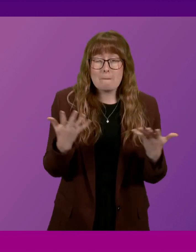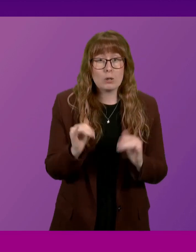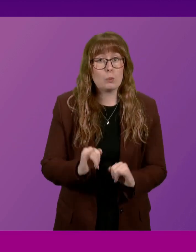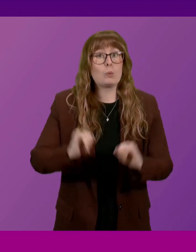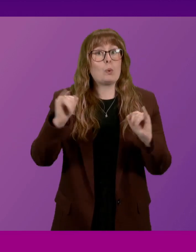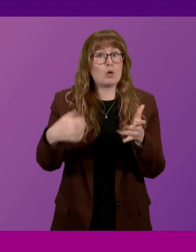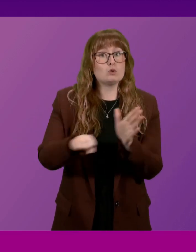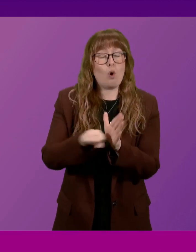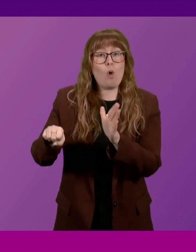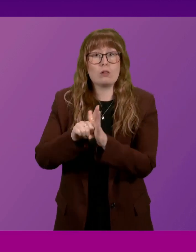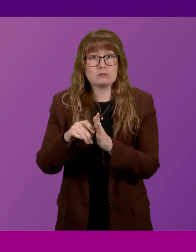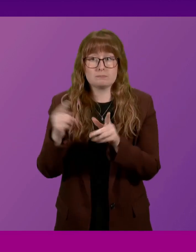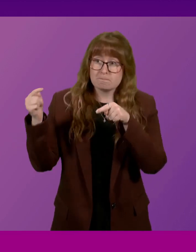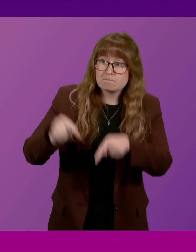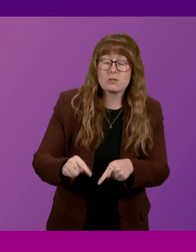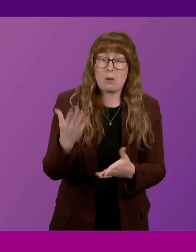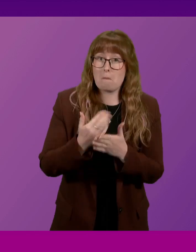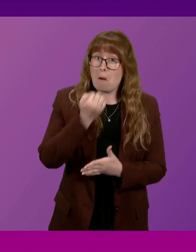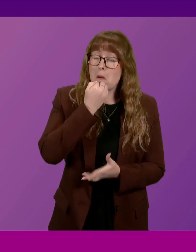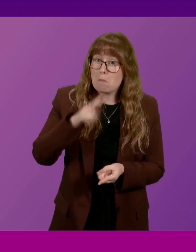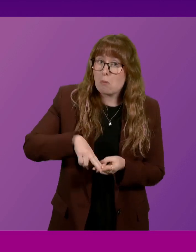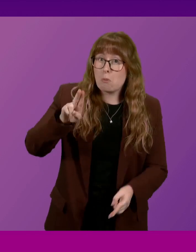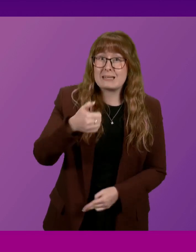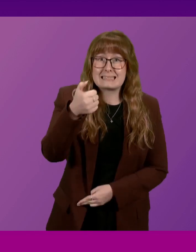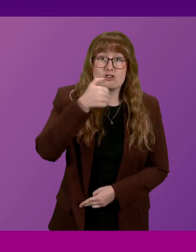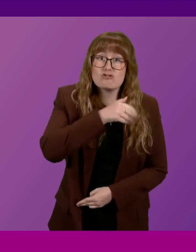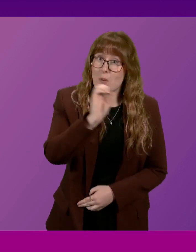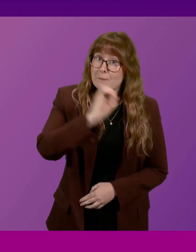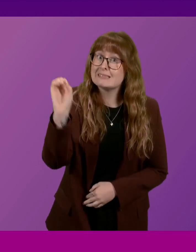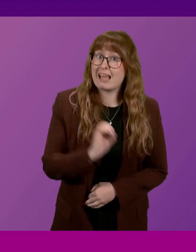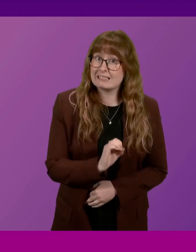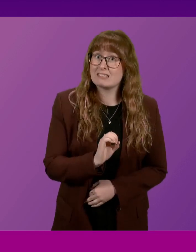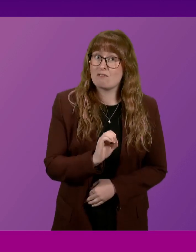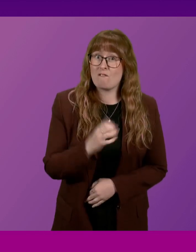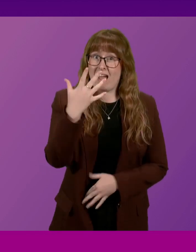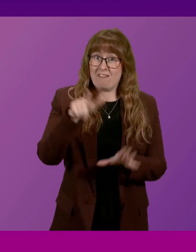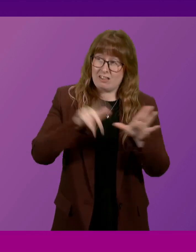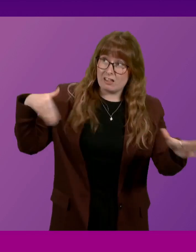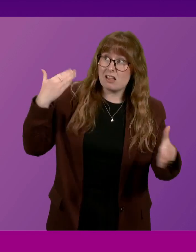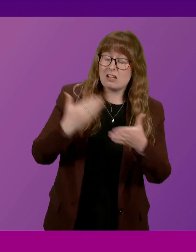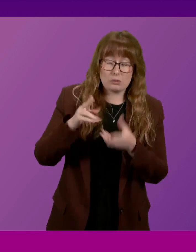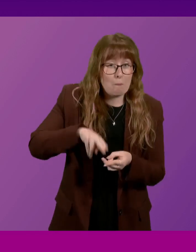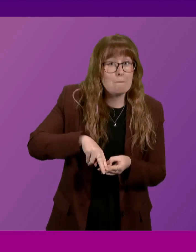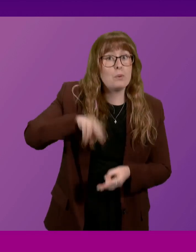by teenagers has risen by 600 per cent in the past five years. Two teenagers